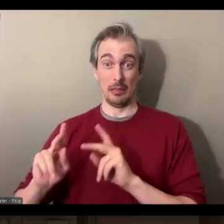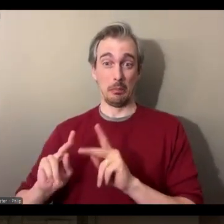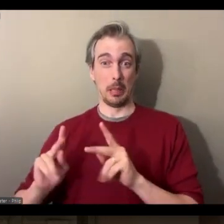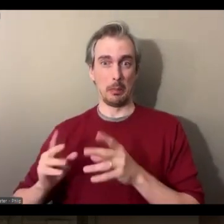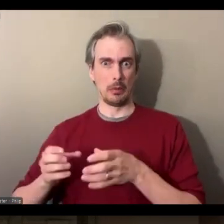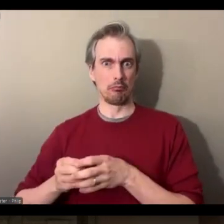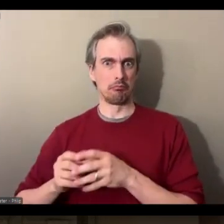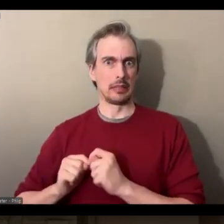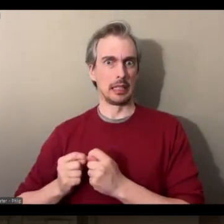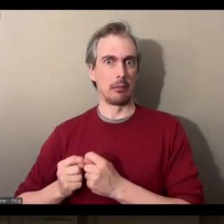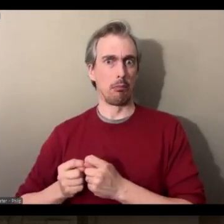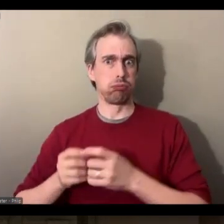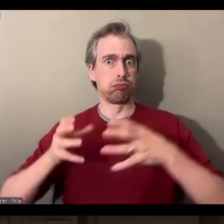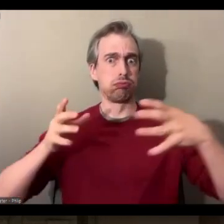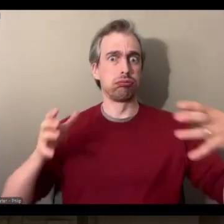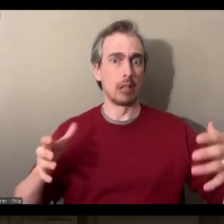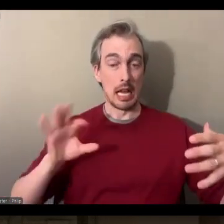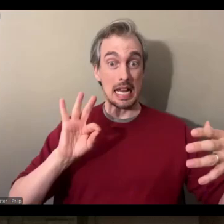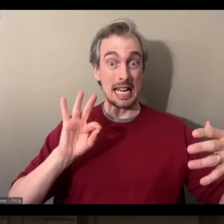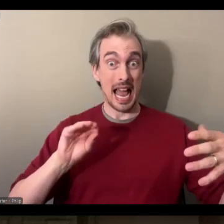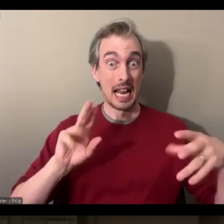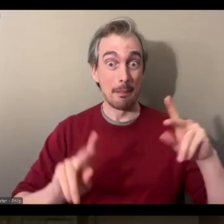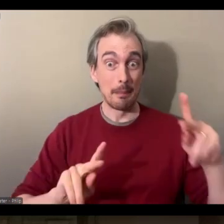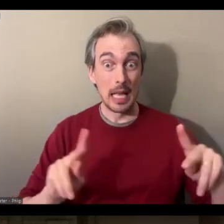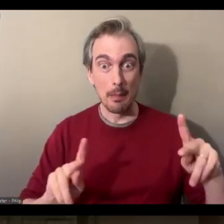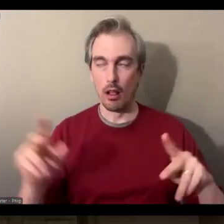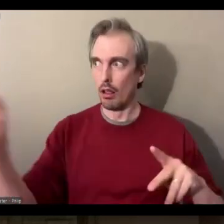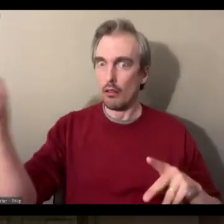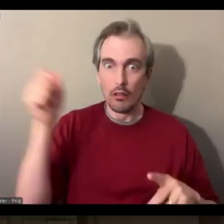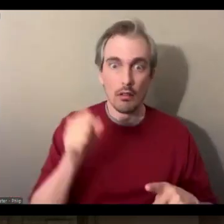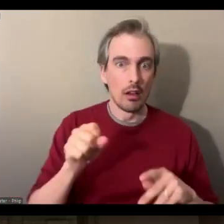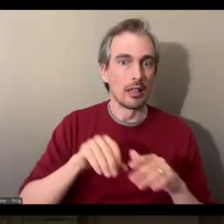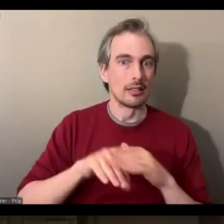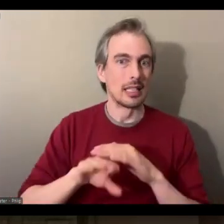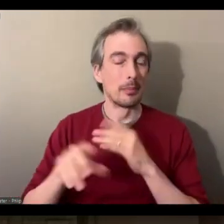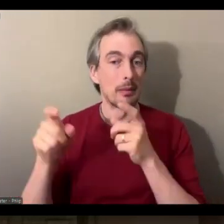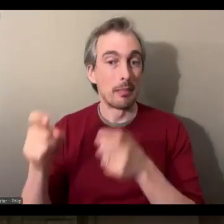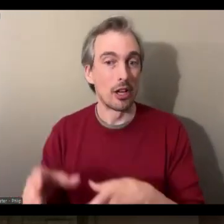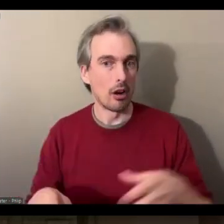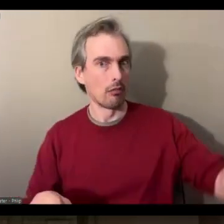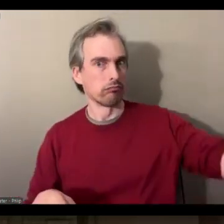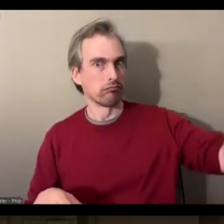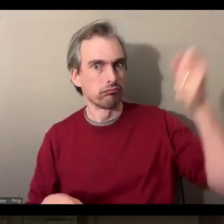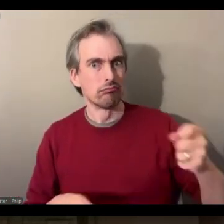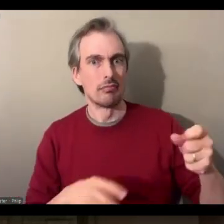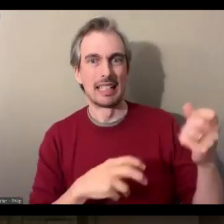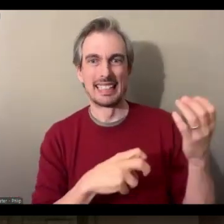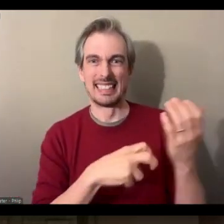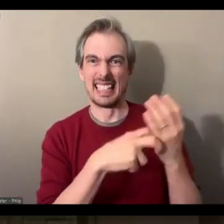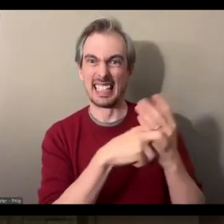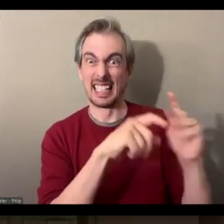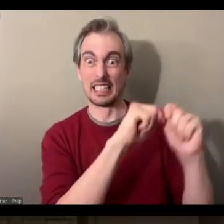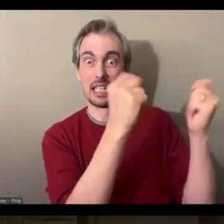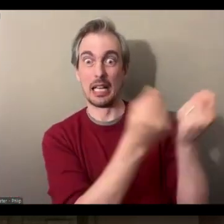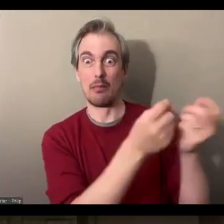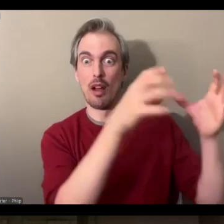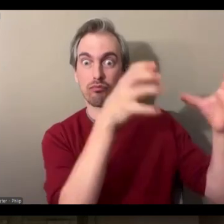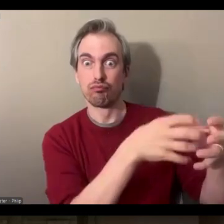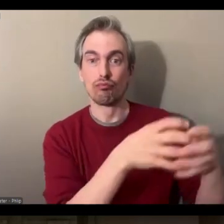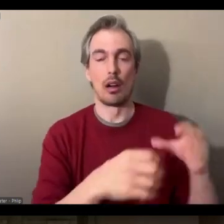manager. You get your ticketing team. You get your full marketing team. You get performances coming